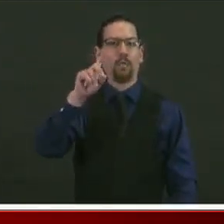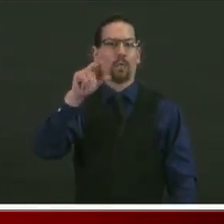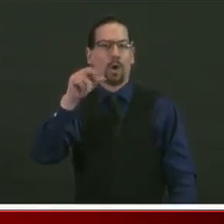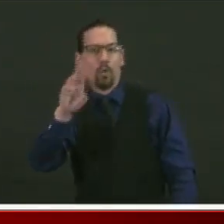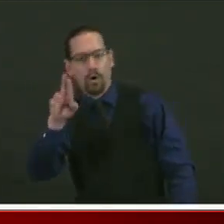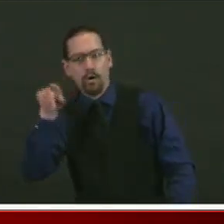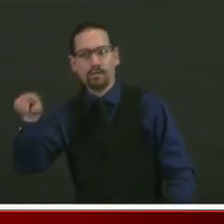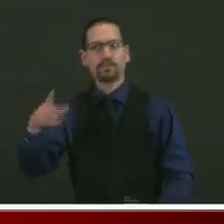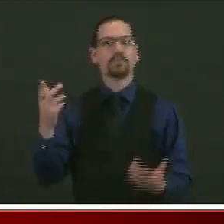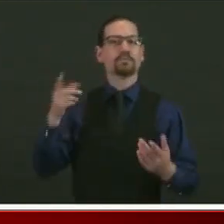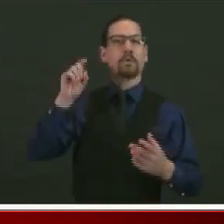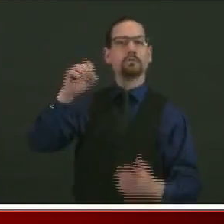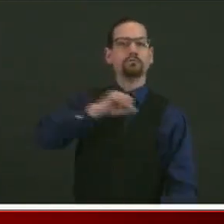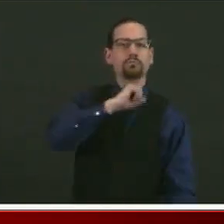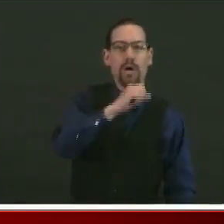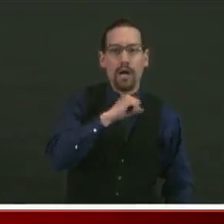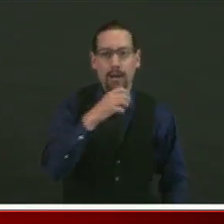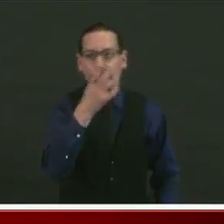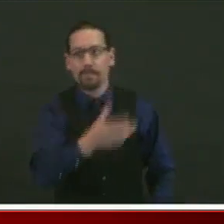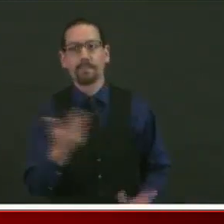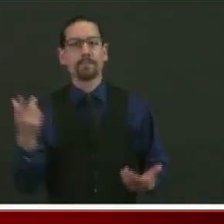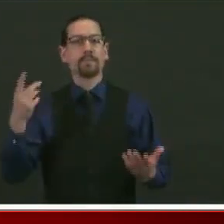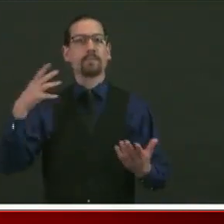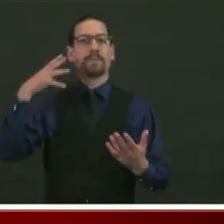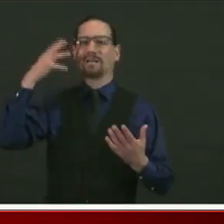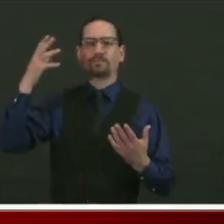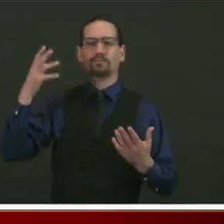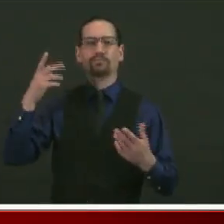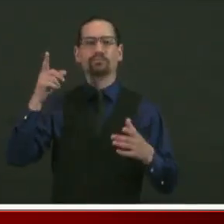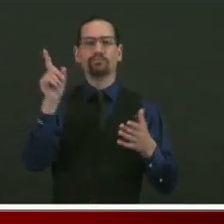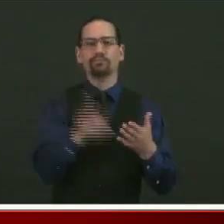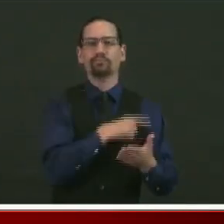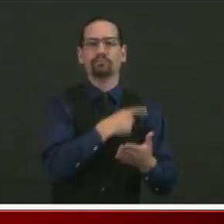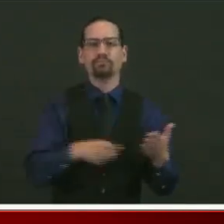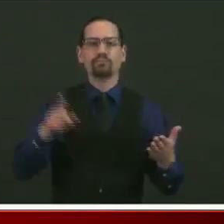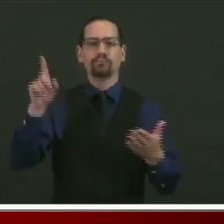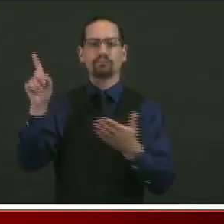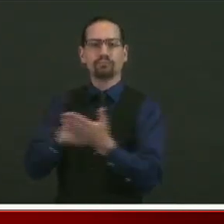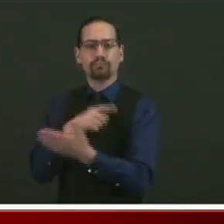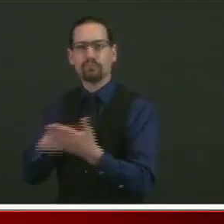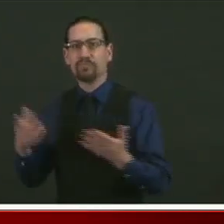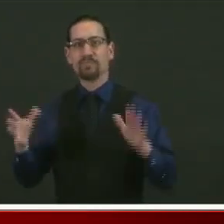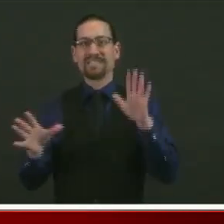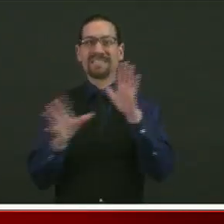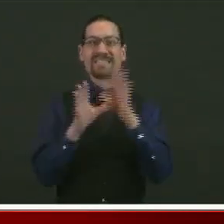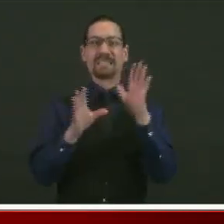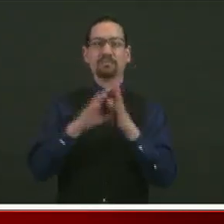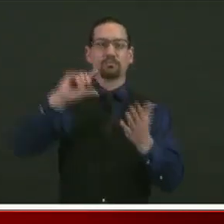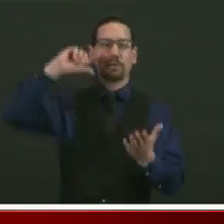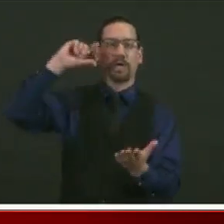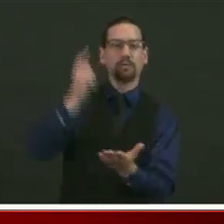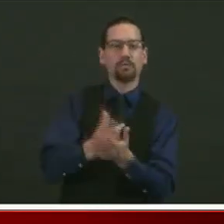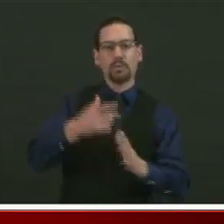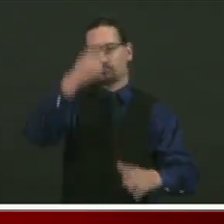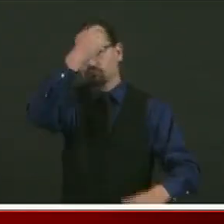ECUADOR, LEARN HOW TO 'S. THAT GOT CANCELED. THE SENIOR PROM WAS GOING TO BE A BIG DEAL. THAT WAS GOING TO BE EXCITING. THAT GOT CANCELED.